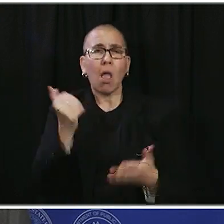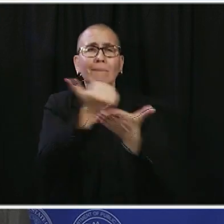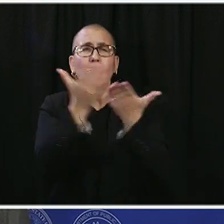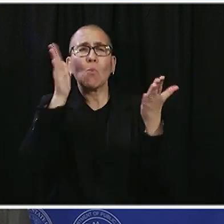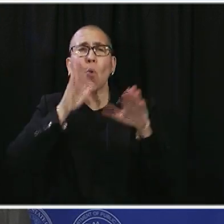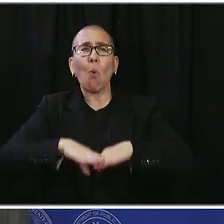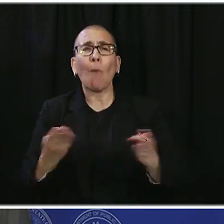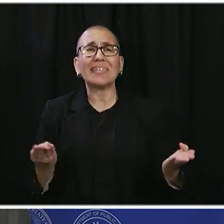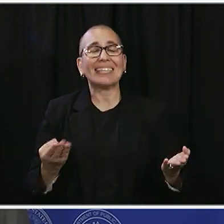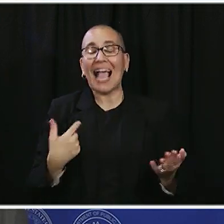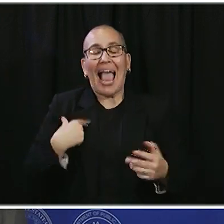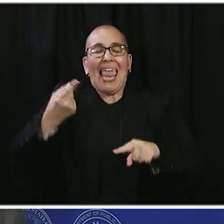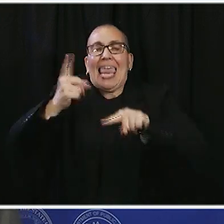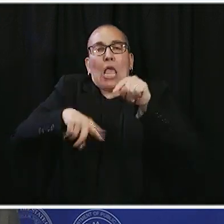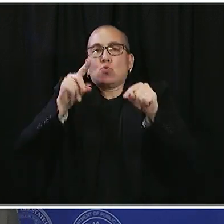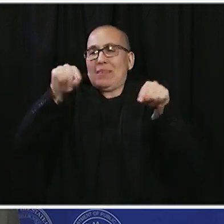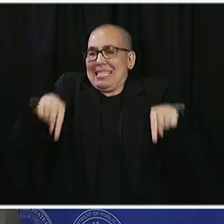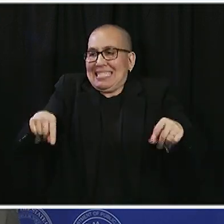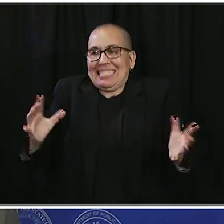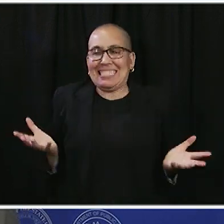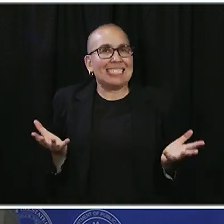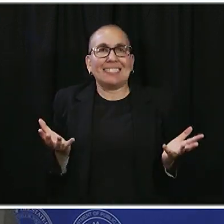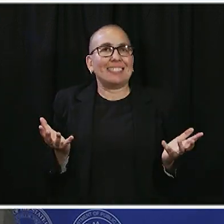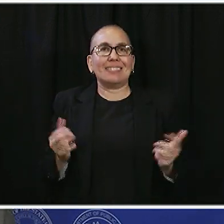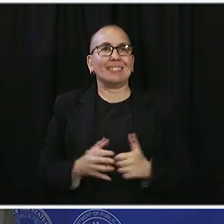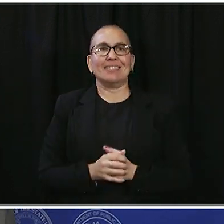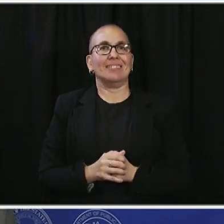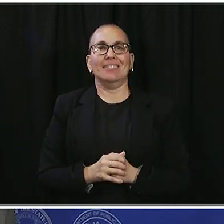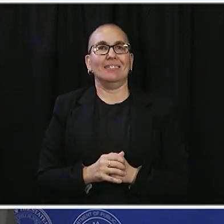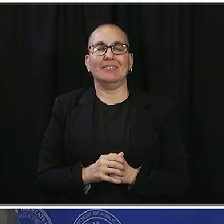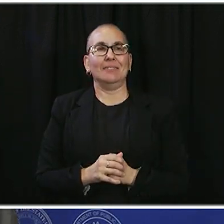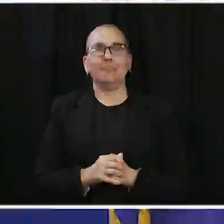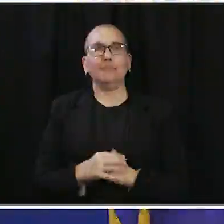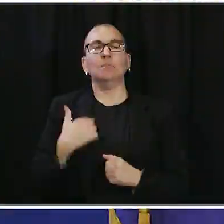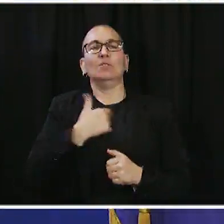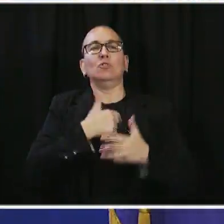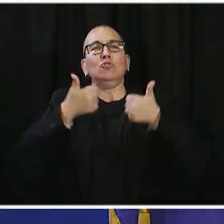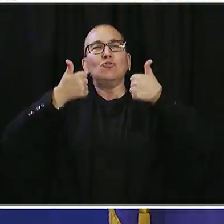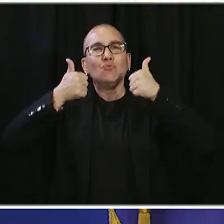BUT IT IS HERE AND IT'S WHERE WE'RE AT IN THIS PROCESS. WE'RE FURTHER DOWN THE CURVE THAN MANY STATES.